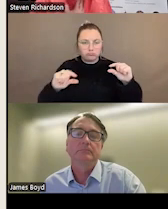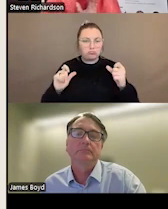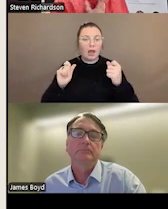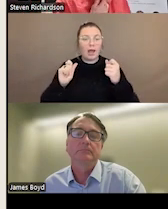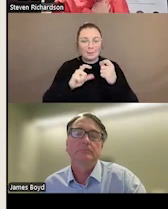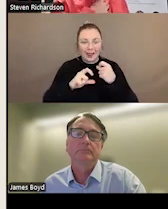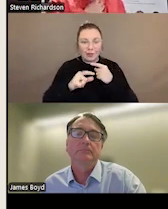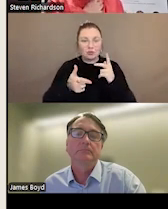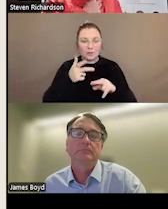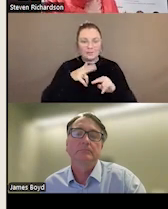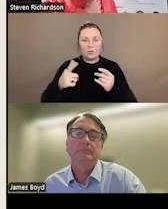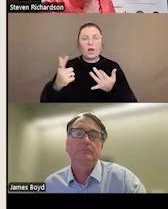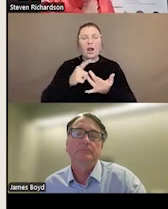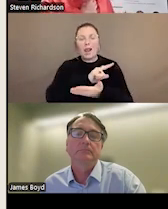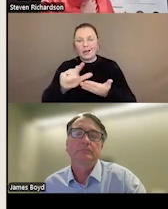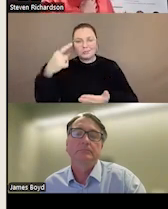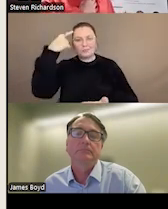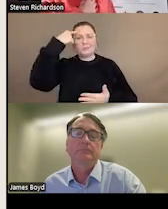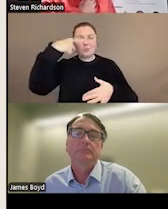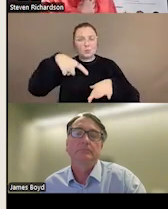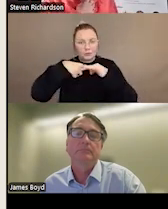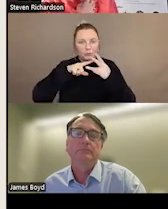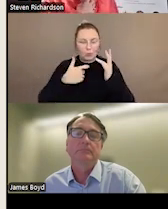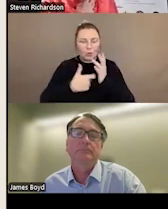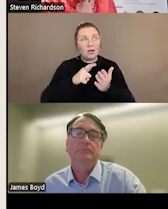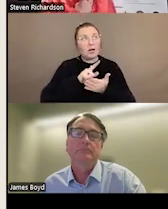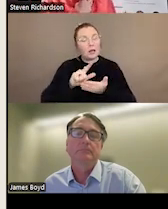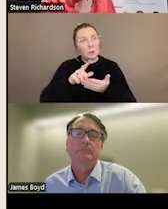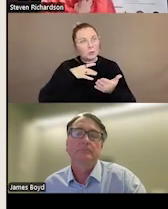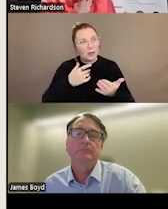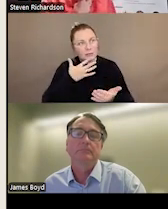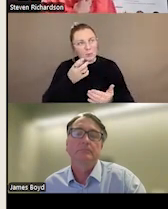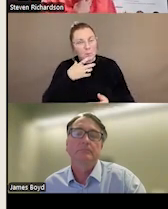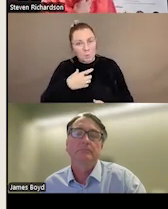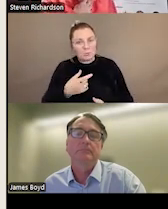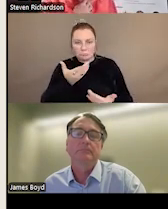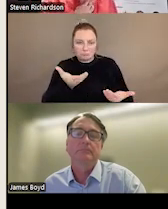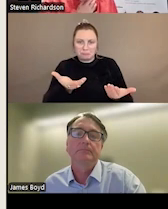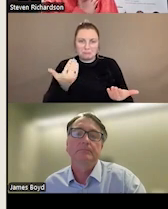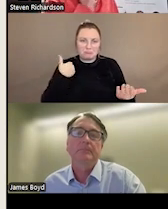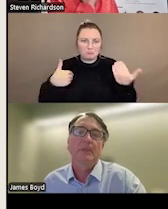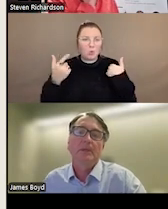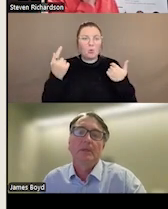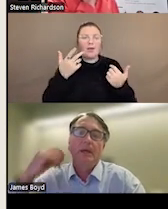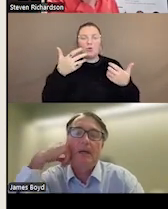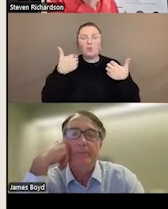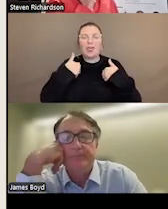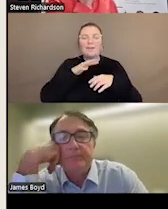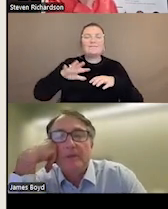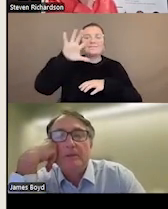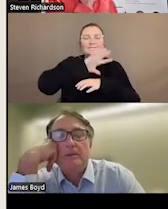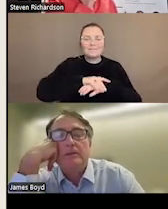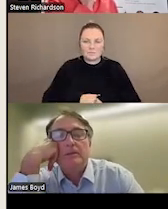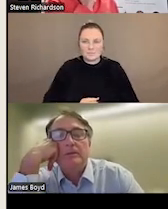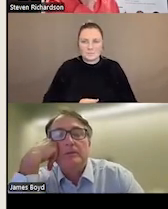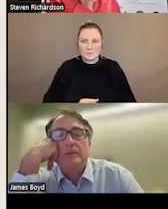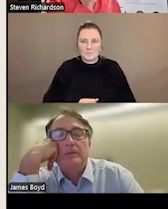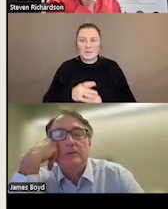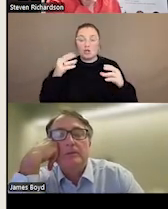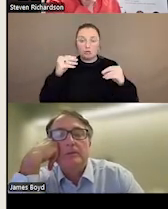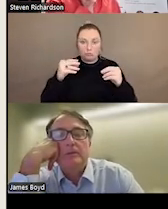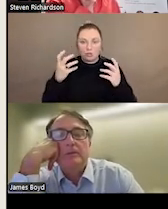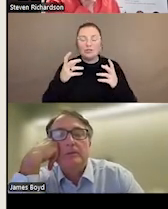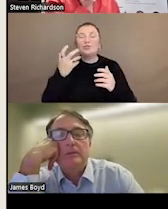you have follow-up questions, reach out to us by jurisdiction. I would also want to say, thank you